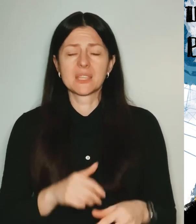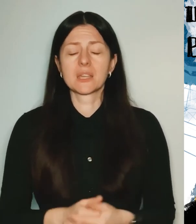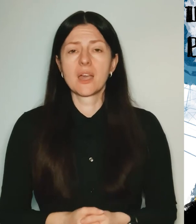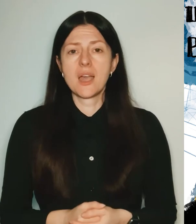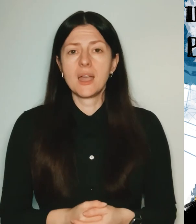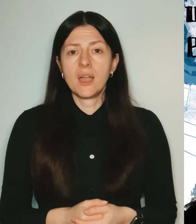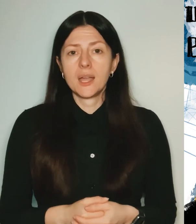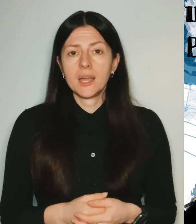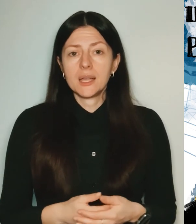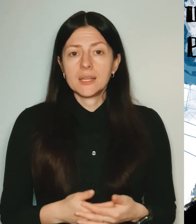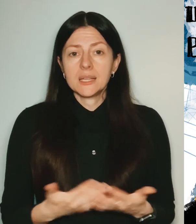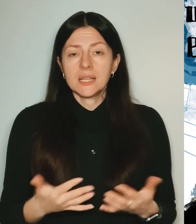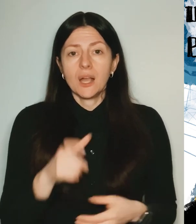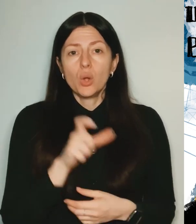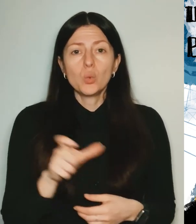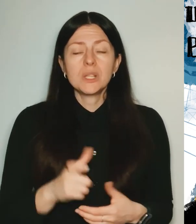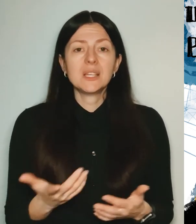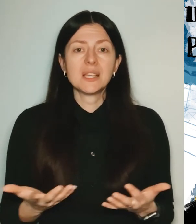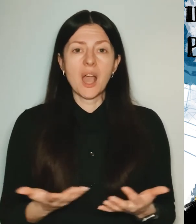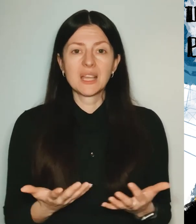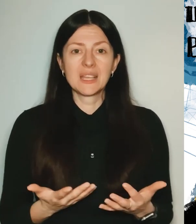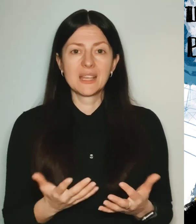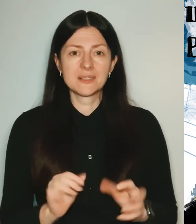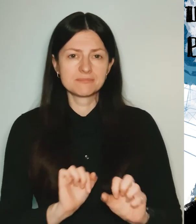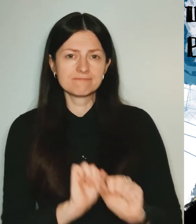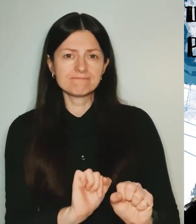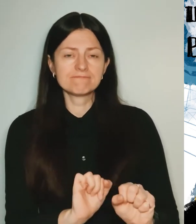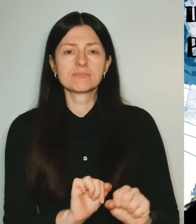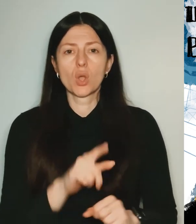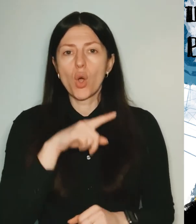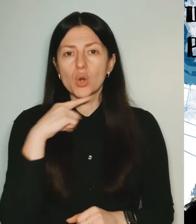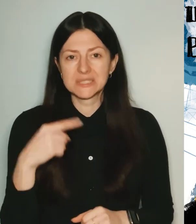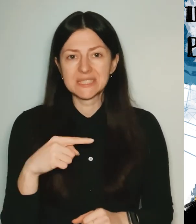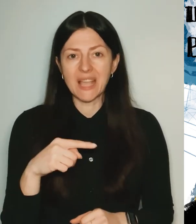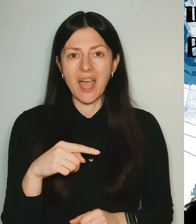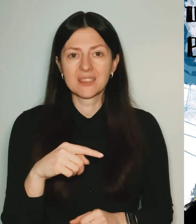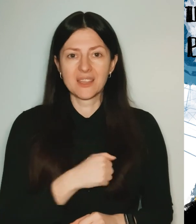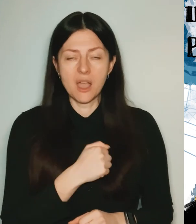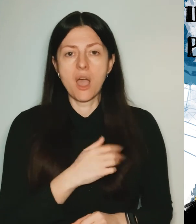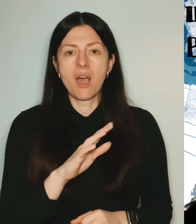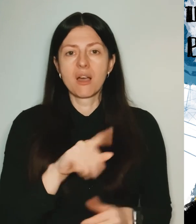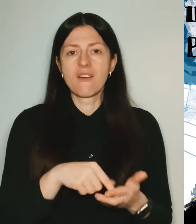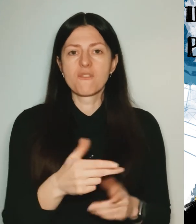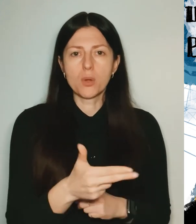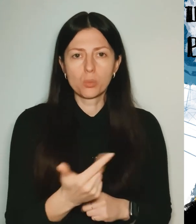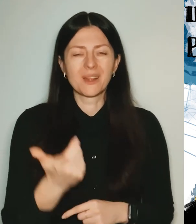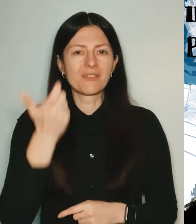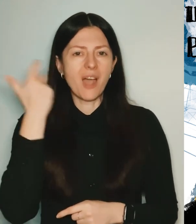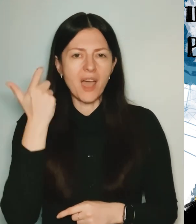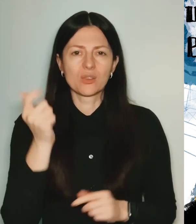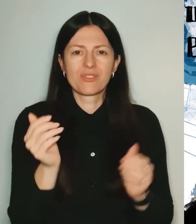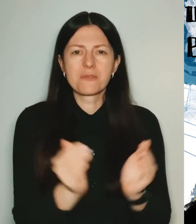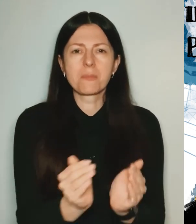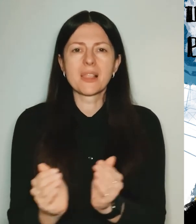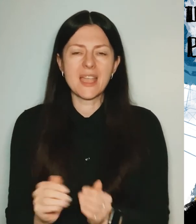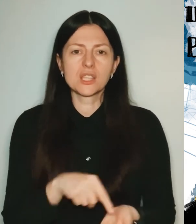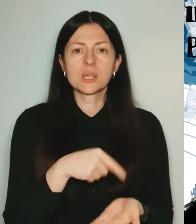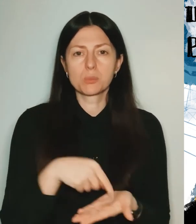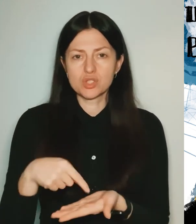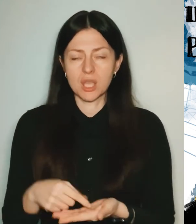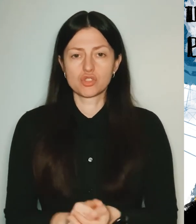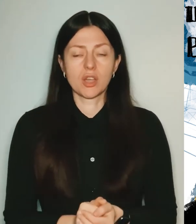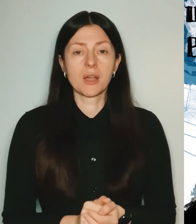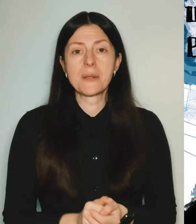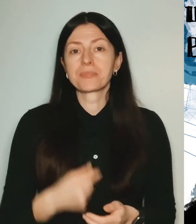People who hold the Russians in Mariupol, in Kharkiv, in the small towns.